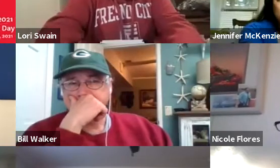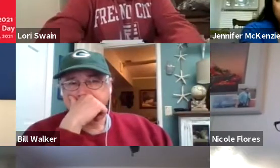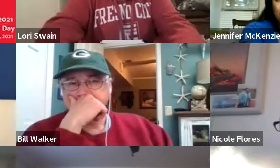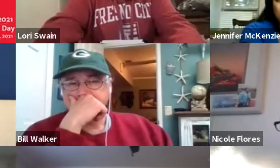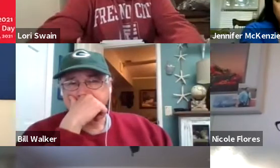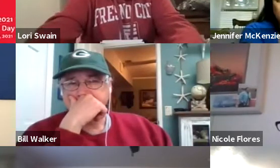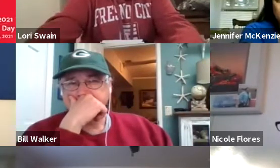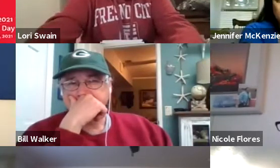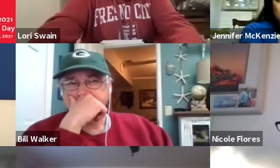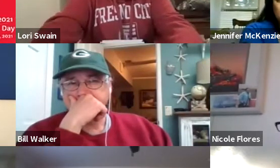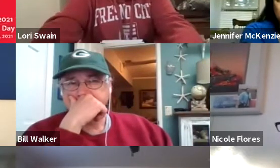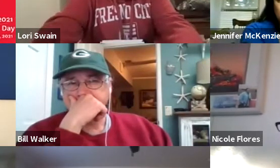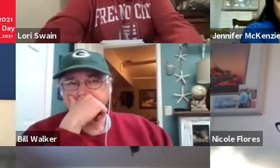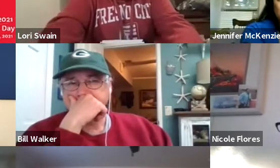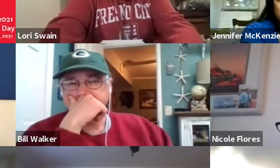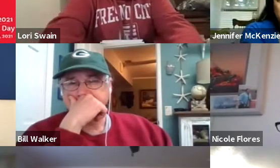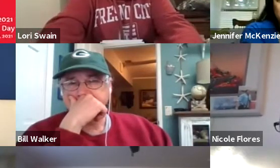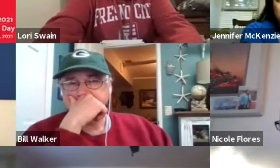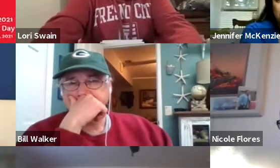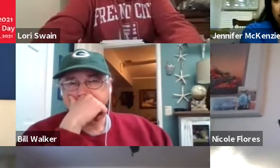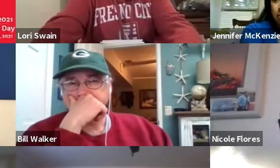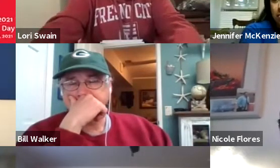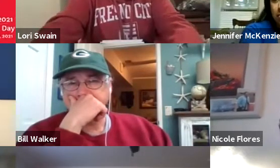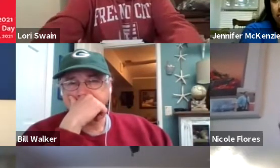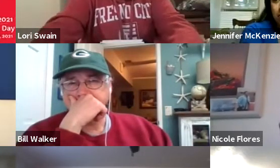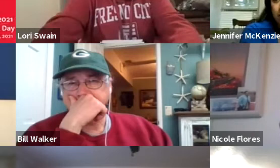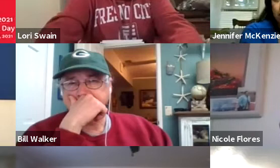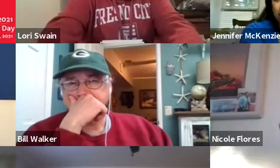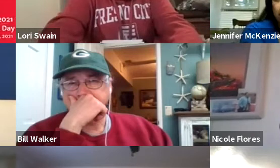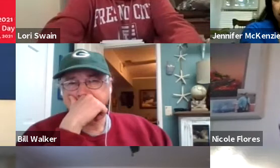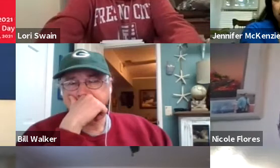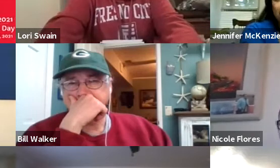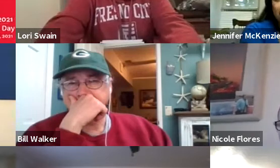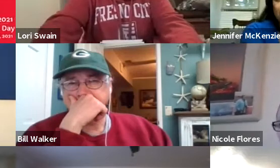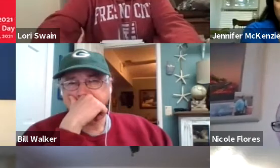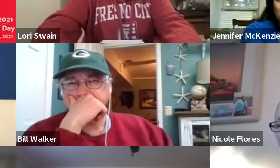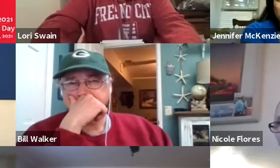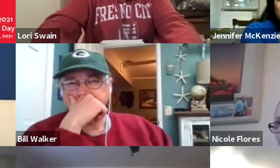Thank you. And I think I'll just reiterate, because I can jump in that. I think one thing that might happen with all of the